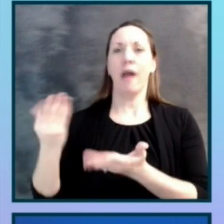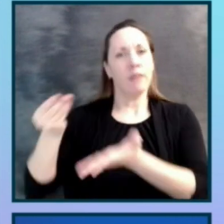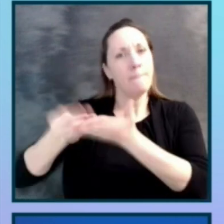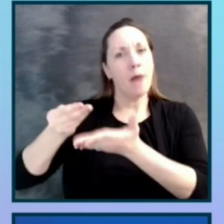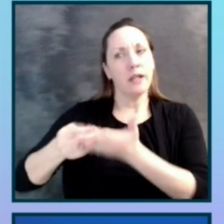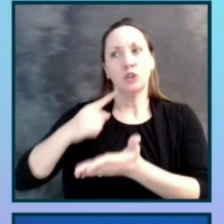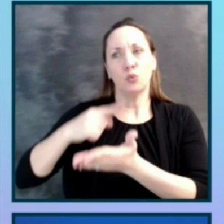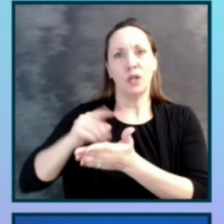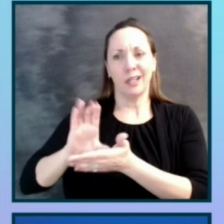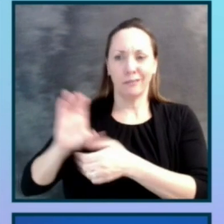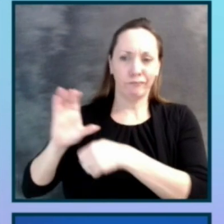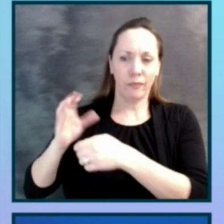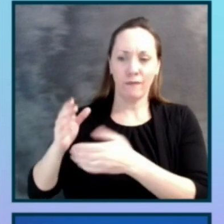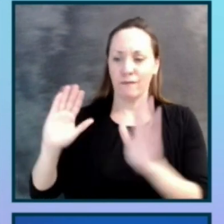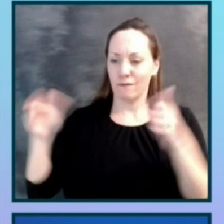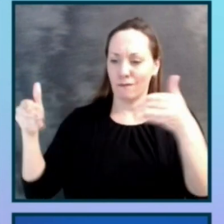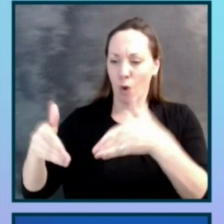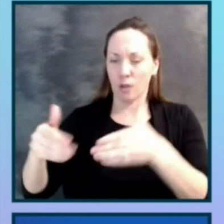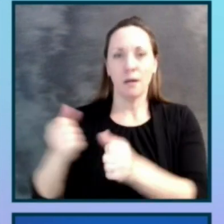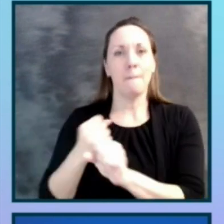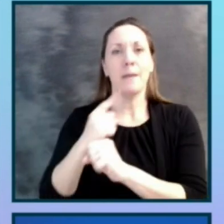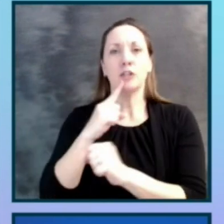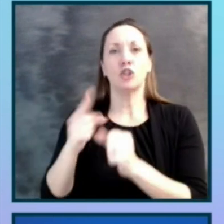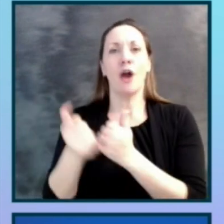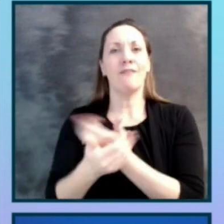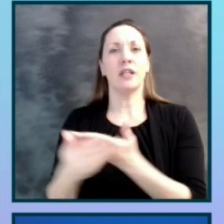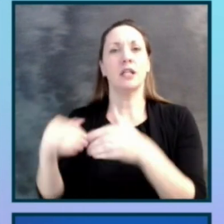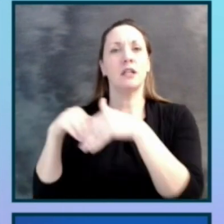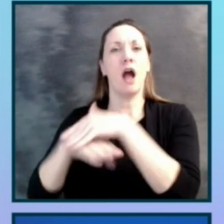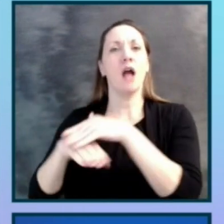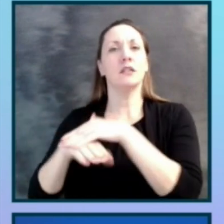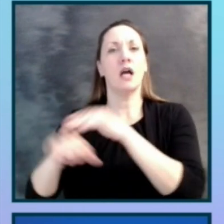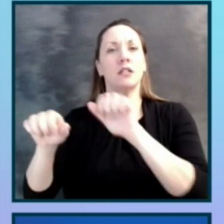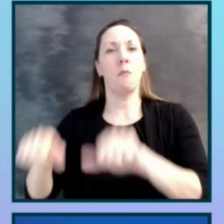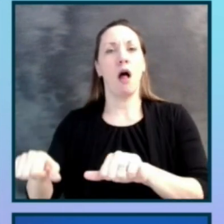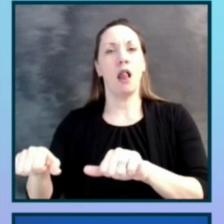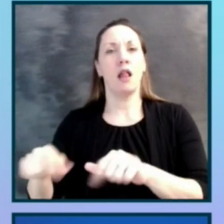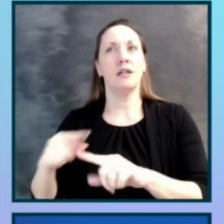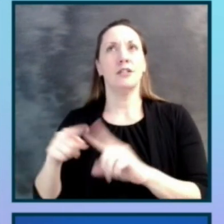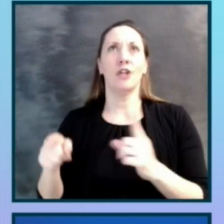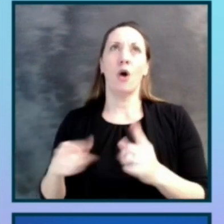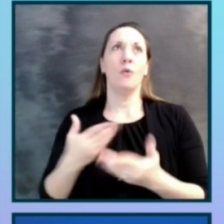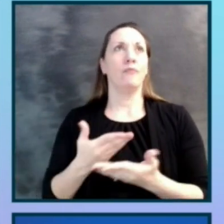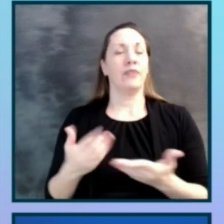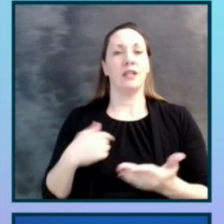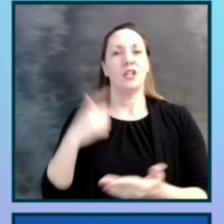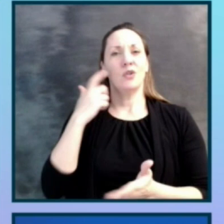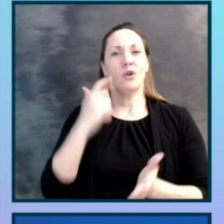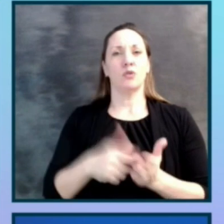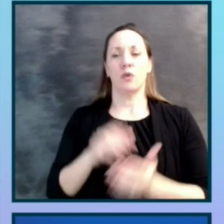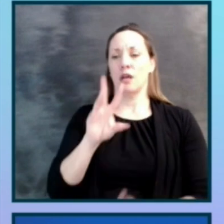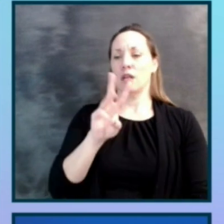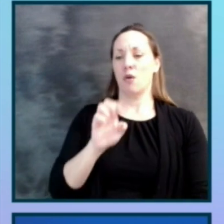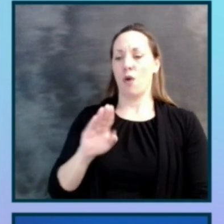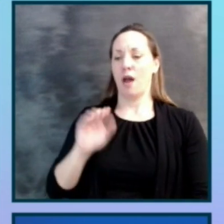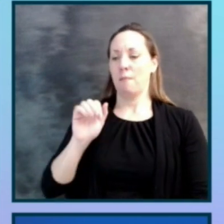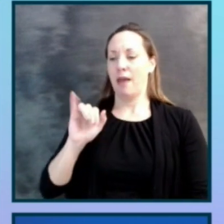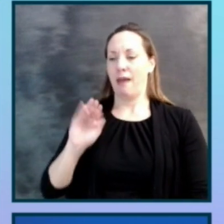to make sure that everything is accessible. So outside the top tech tech companies, like we saw with WebAIM, accessibility is not very good,